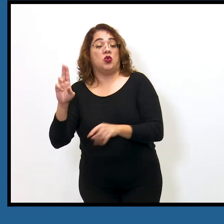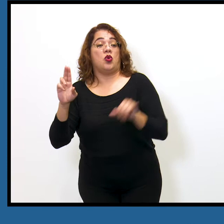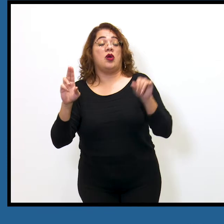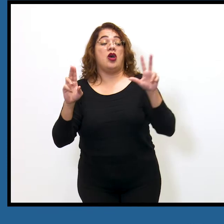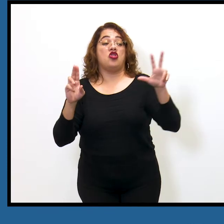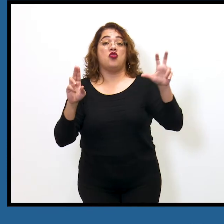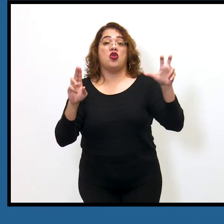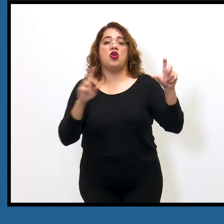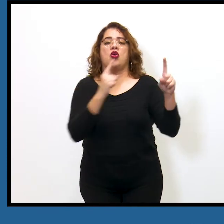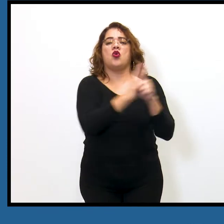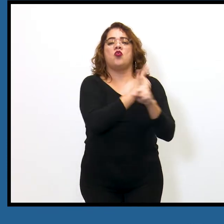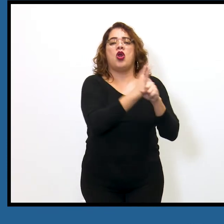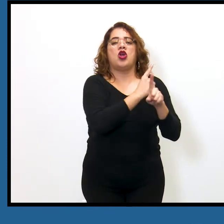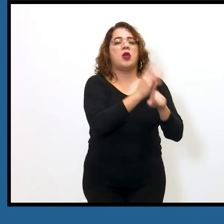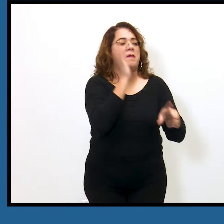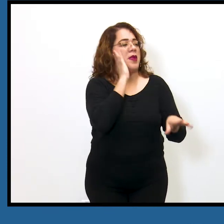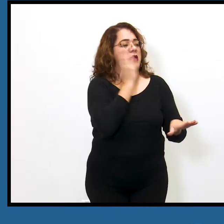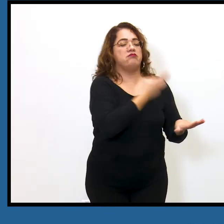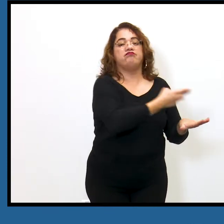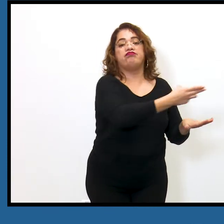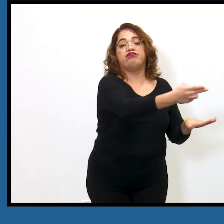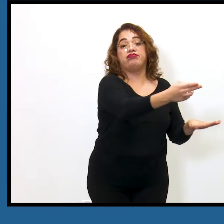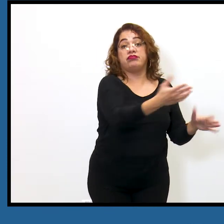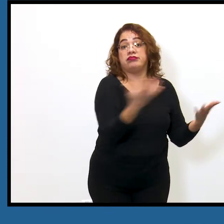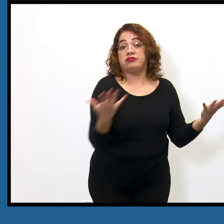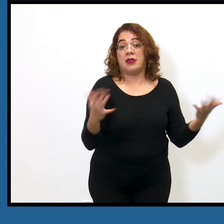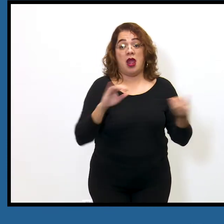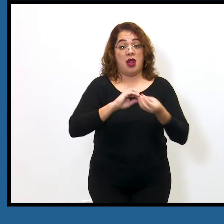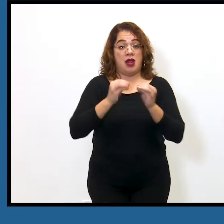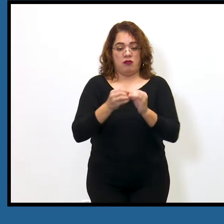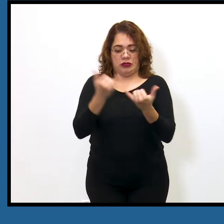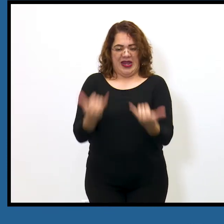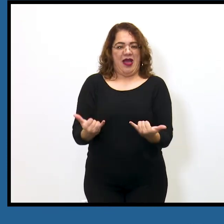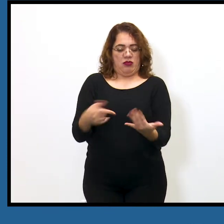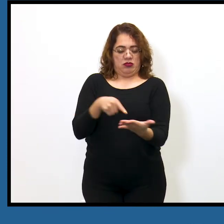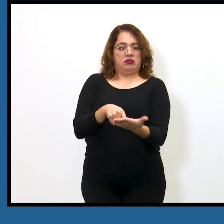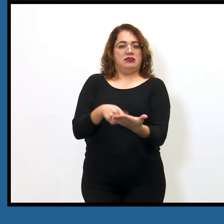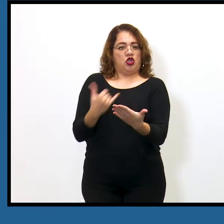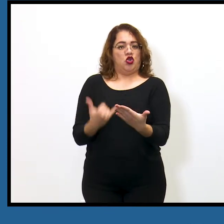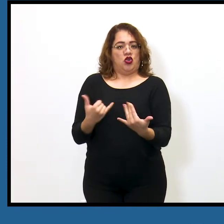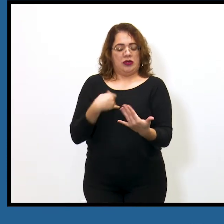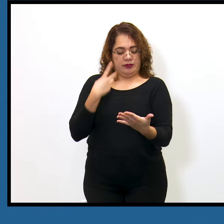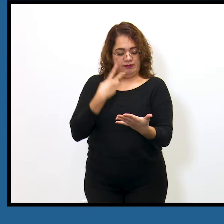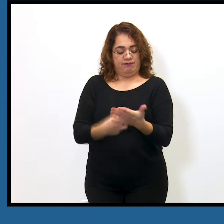our regular hospital beds so those numbers are increasing and they're increasing by 20 to 30 a